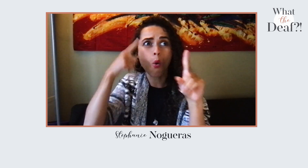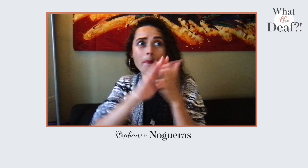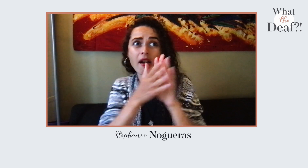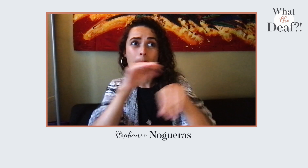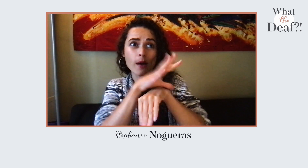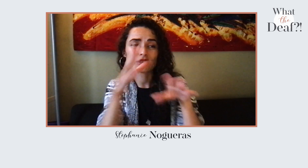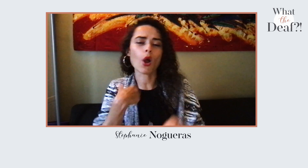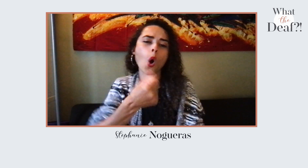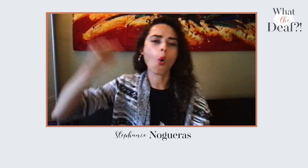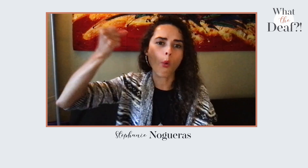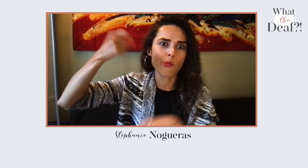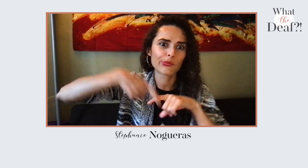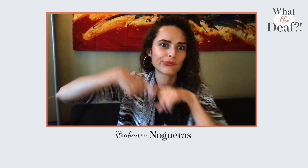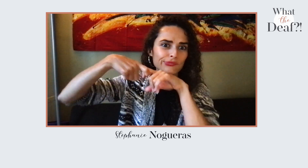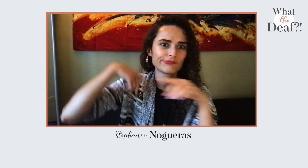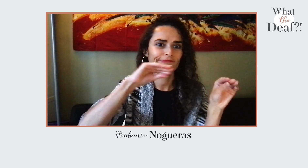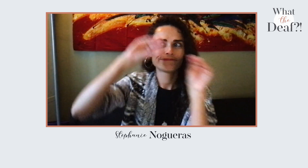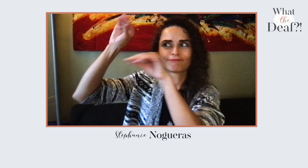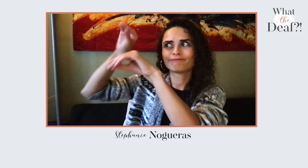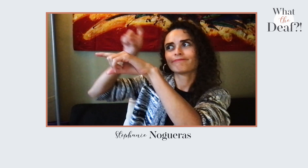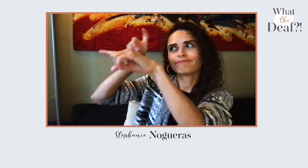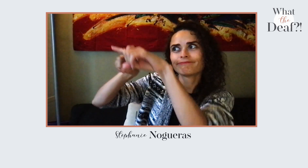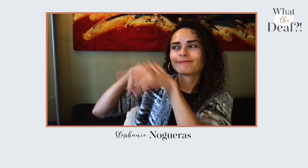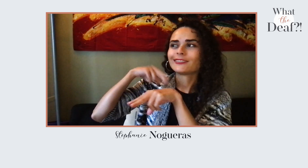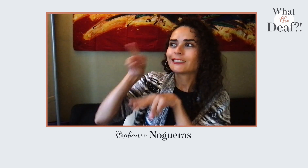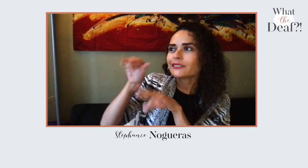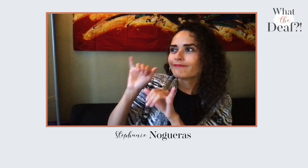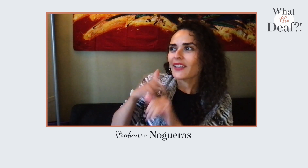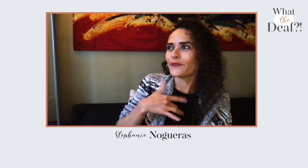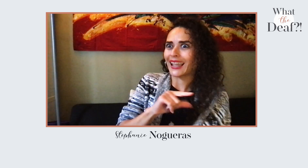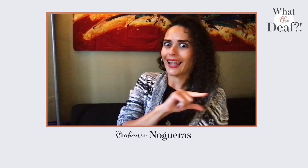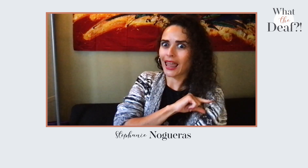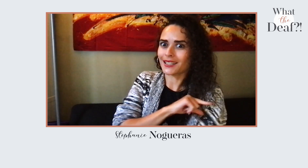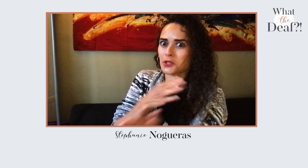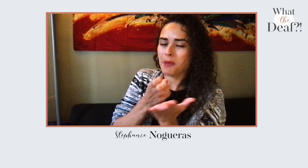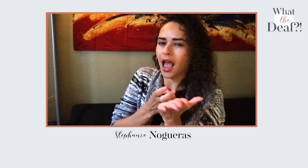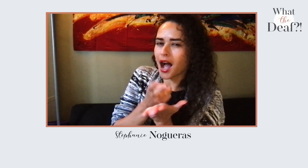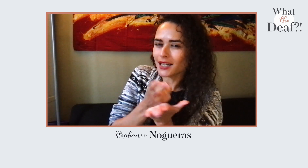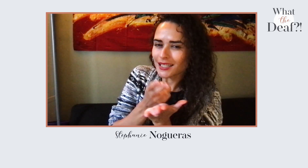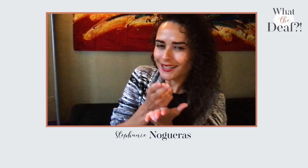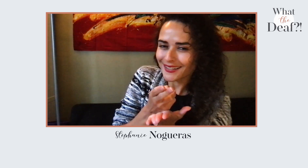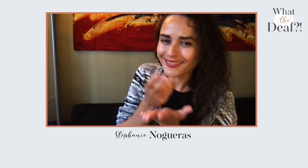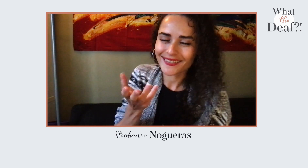my goal of becoming a counselor was being put on hold. I had put it away into the closet and just felt guilty, honestly.